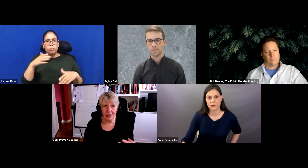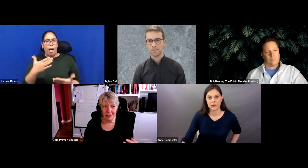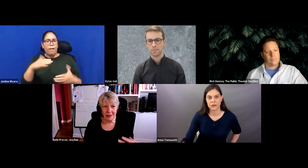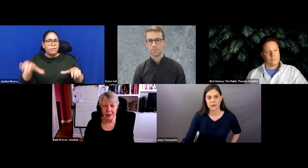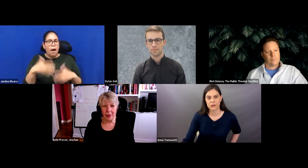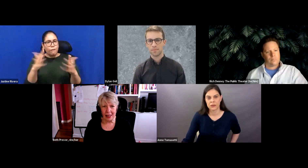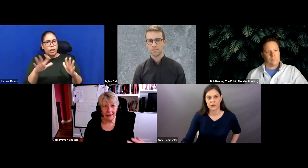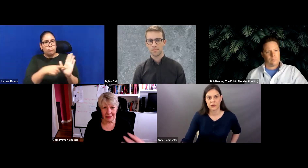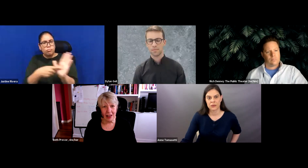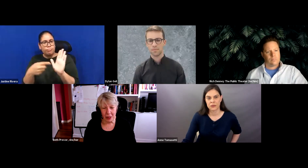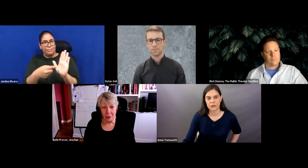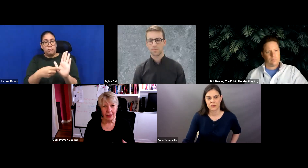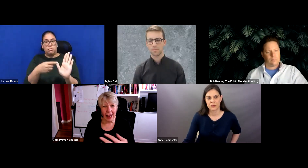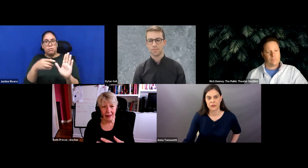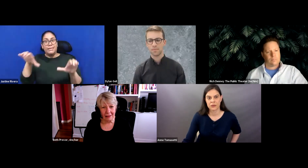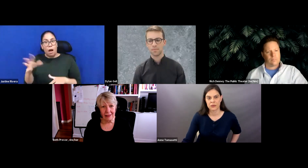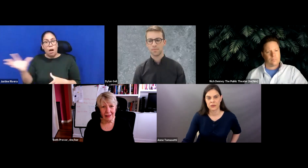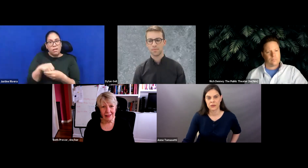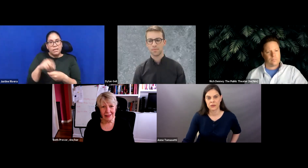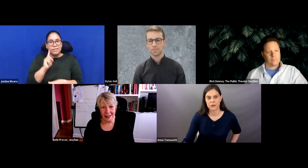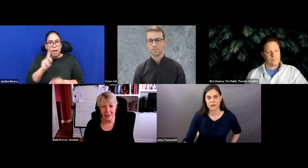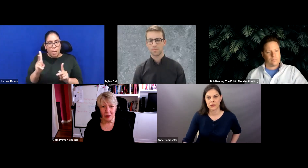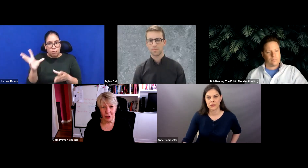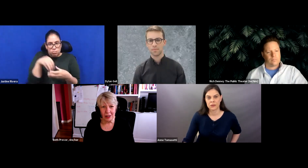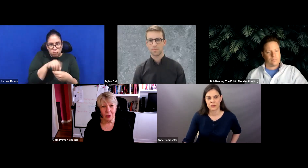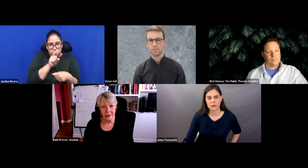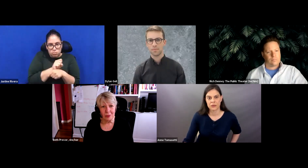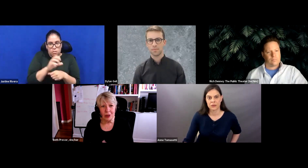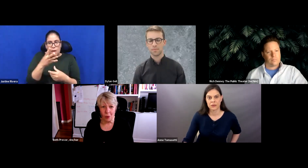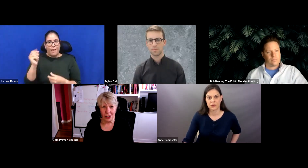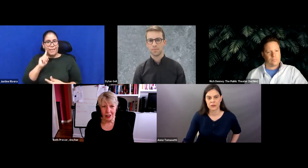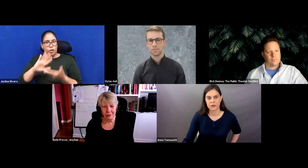was done by Deaf people, and the Deaf community would would watch it.